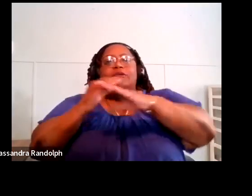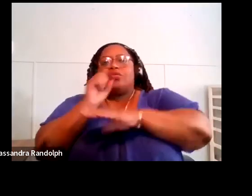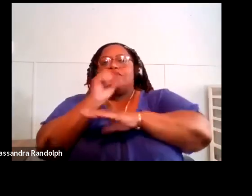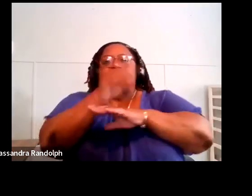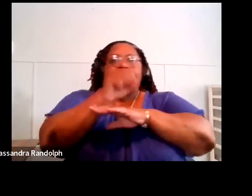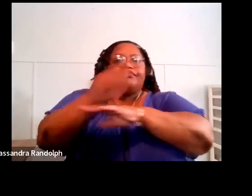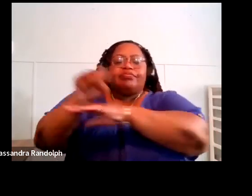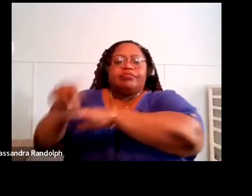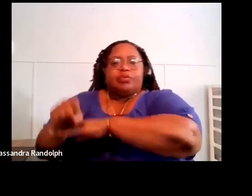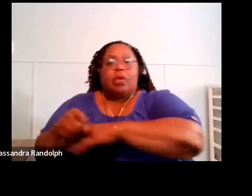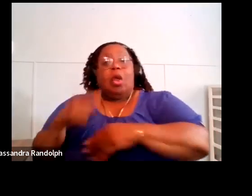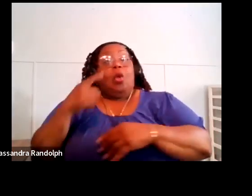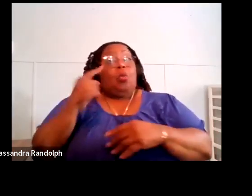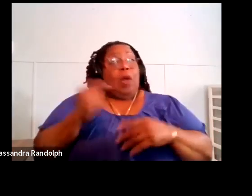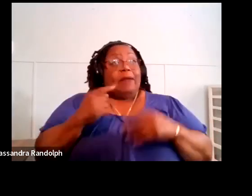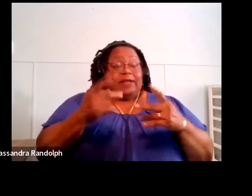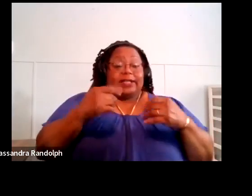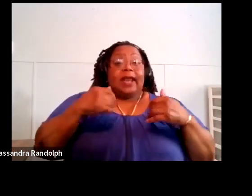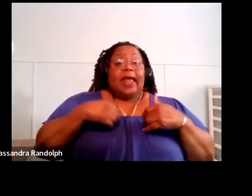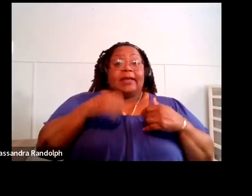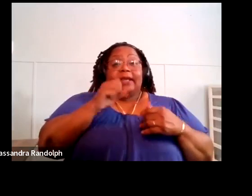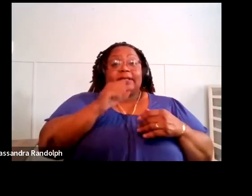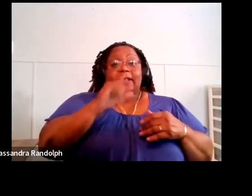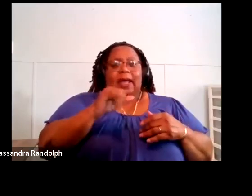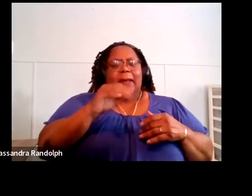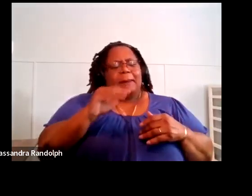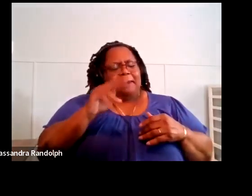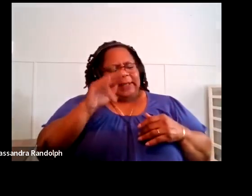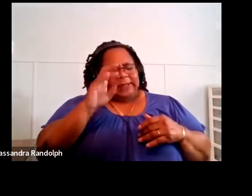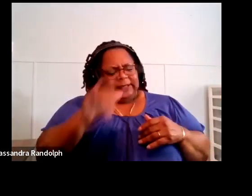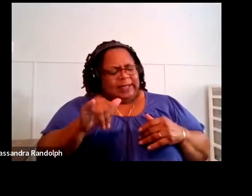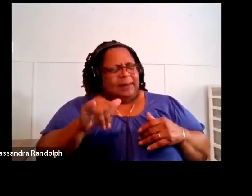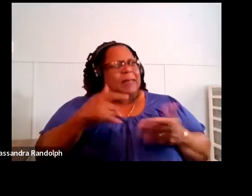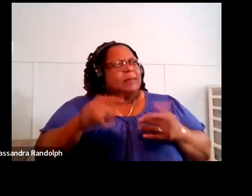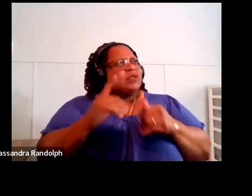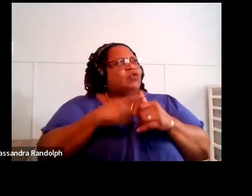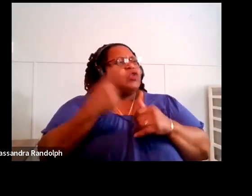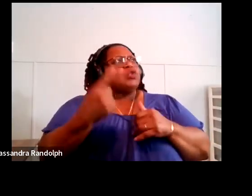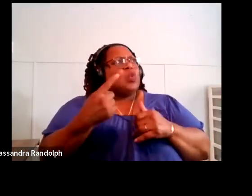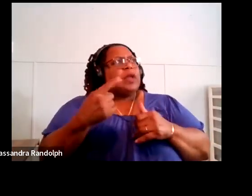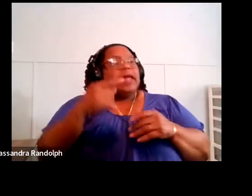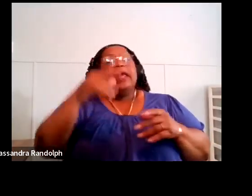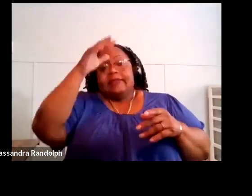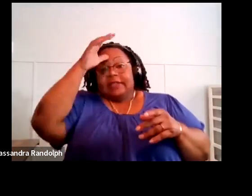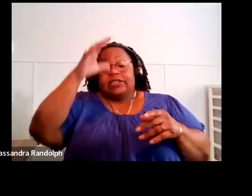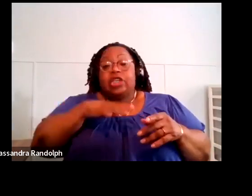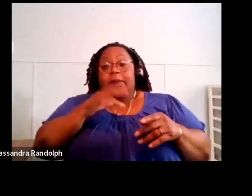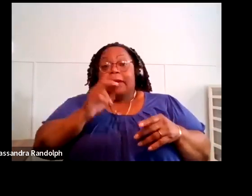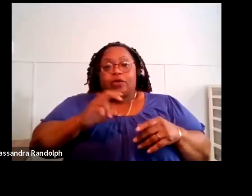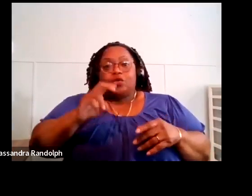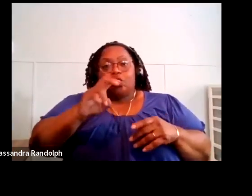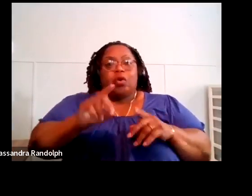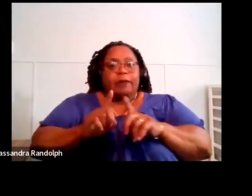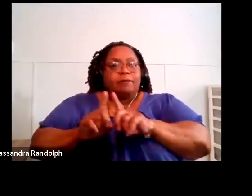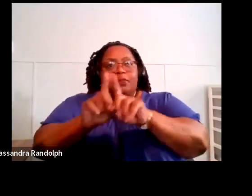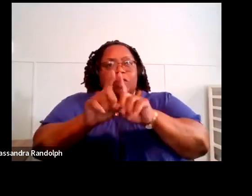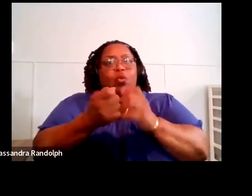mentorship from women who been in similar situations and able to advance their lives and